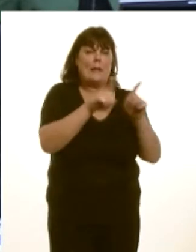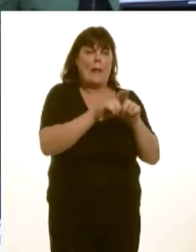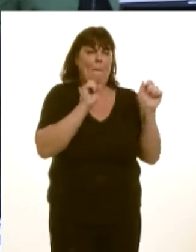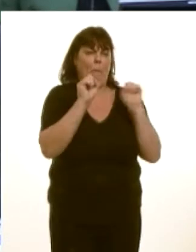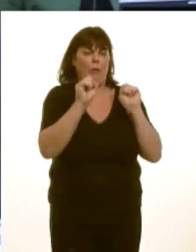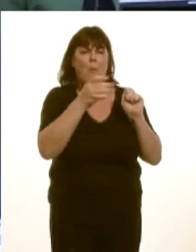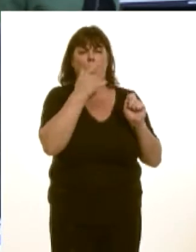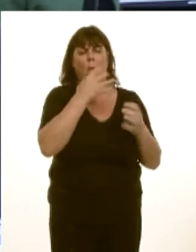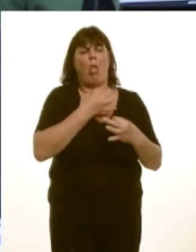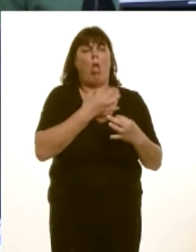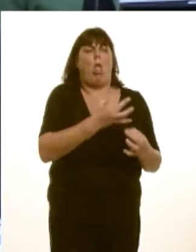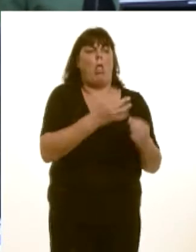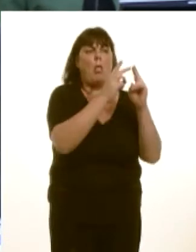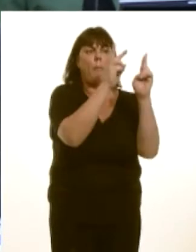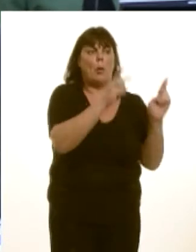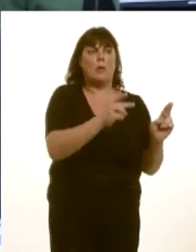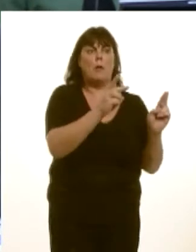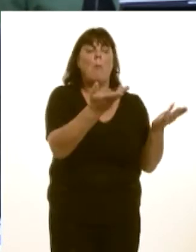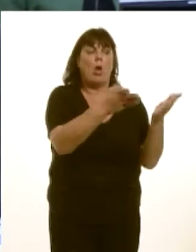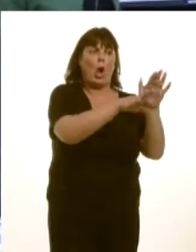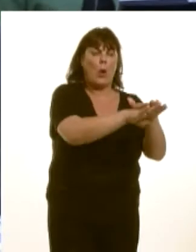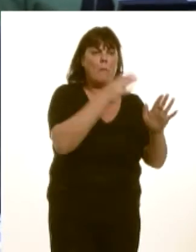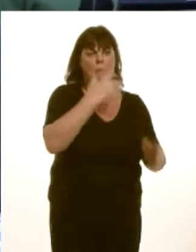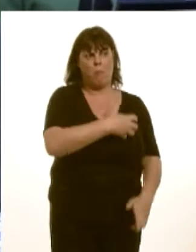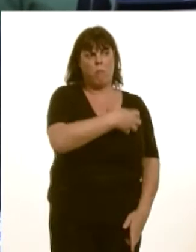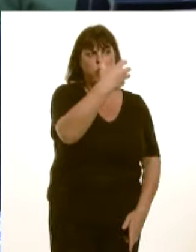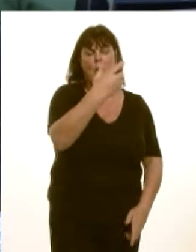Now, there is an extra-care facility there and nobody wants to go back to the old system.